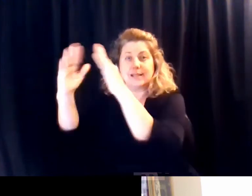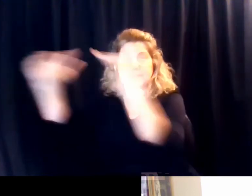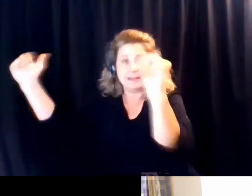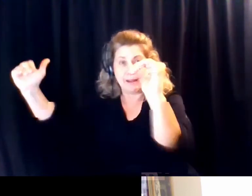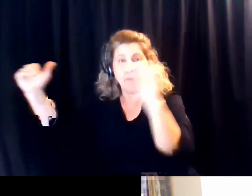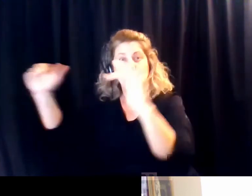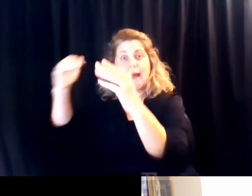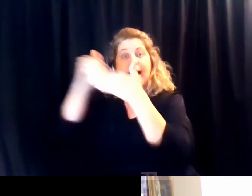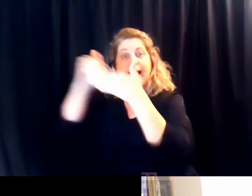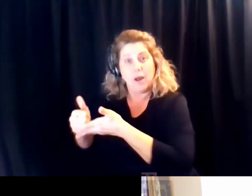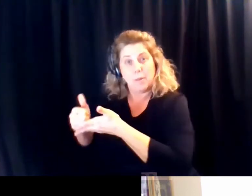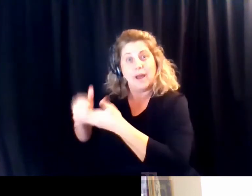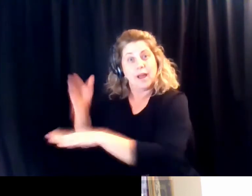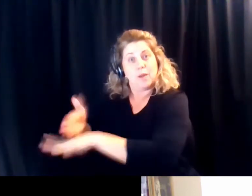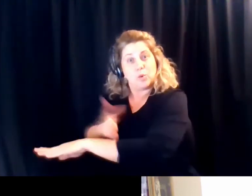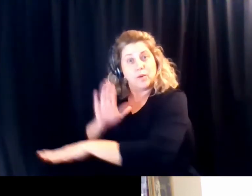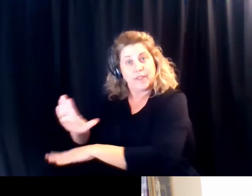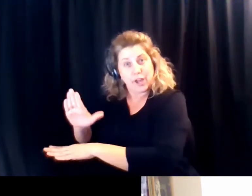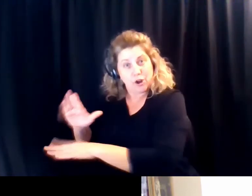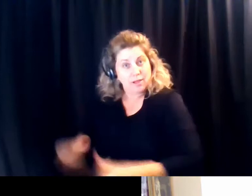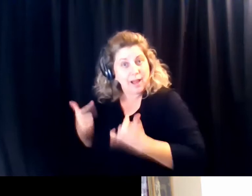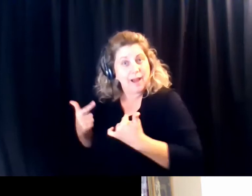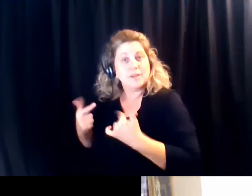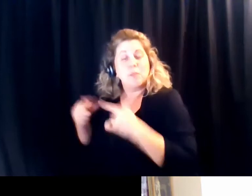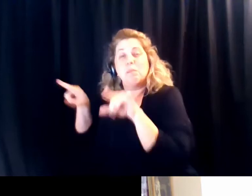Judith Heumann: That's great. Um, I want to see.